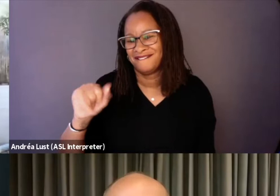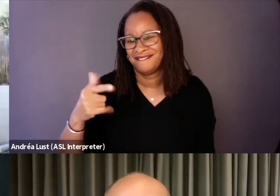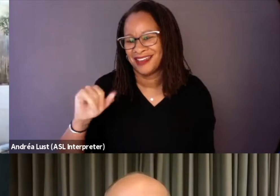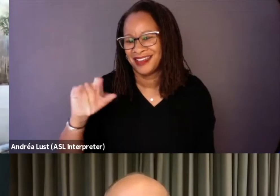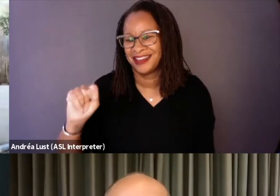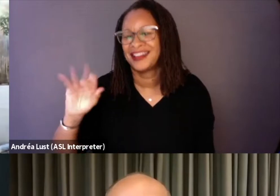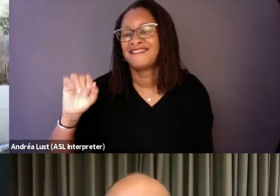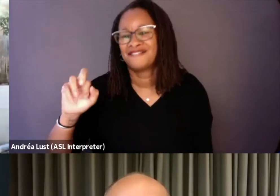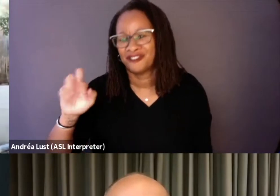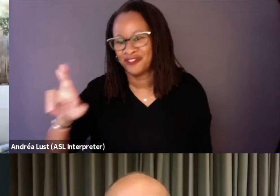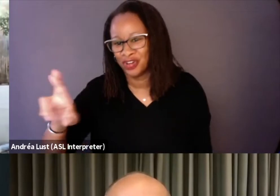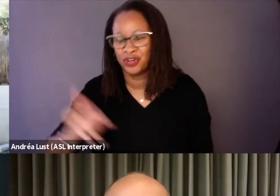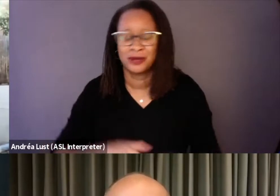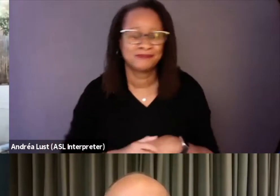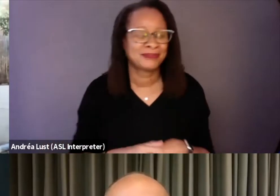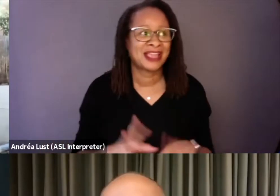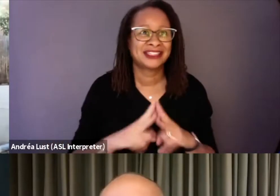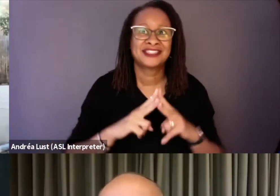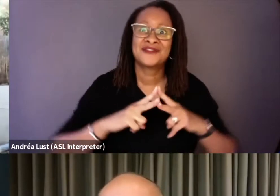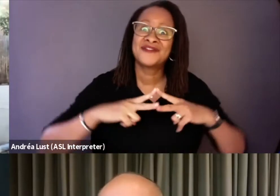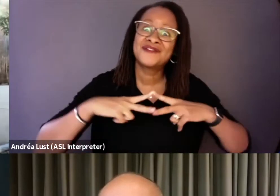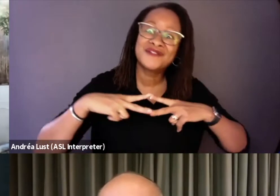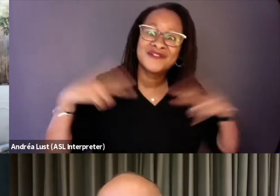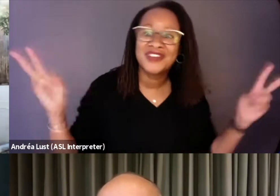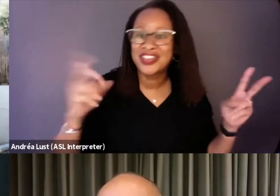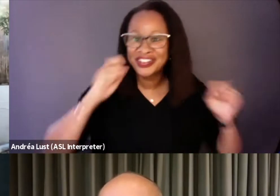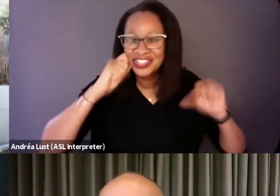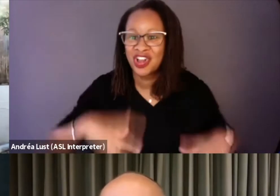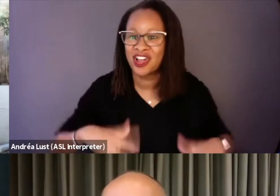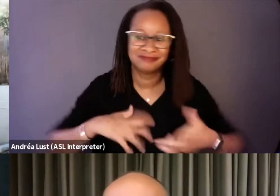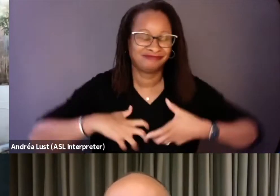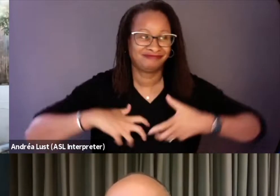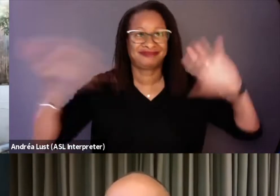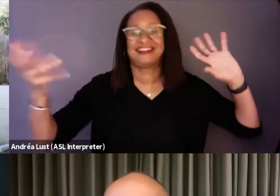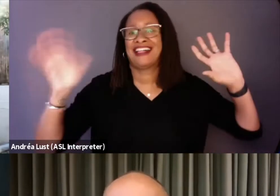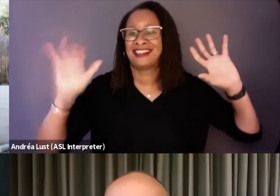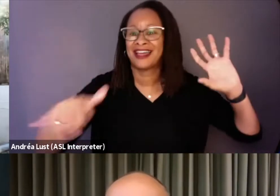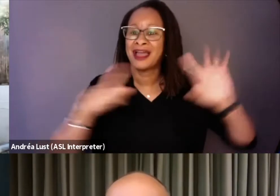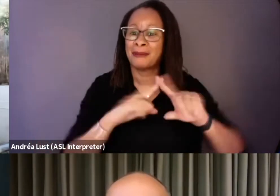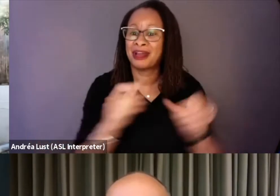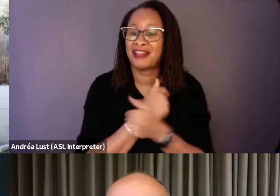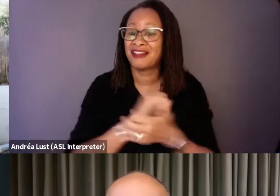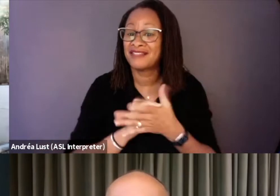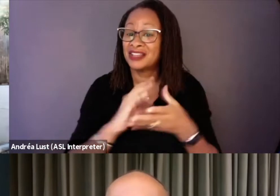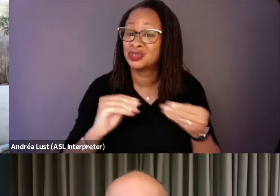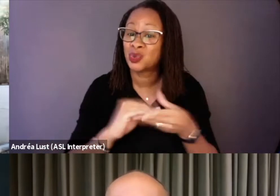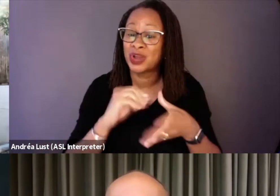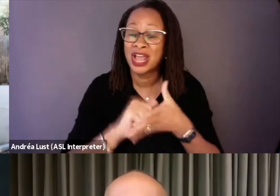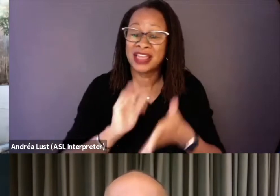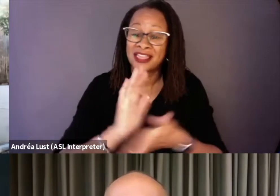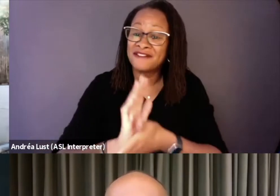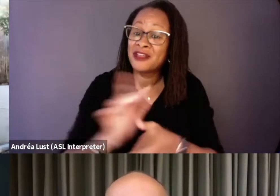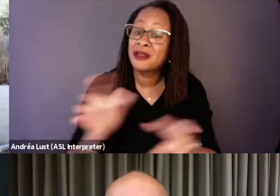and slightly shocking and slightly sort of outrageous but I love that story in the film of how this was